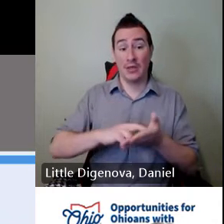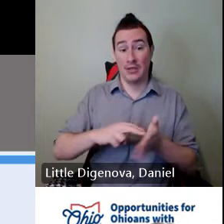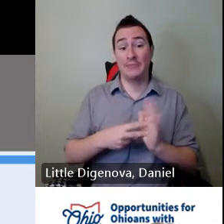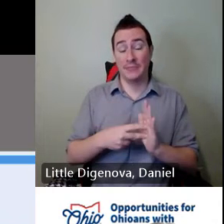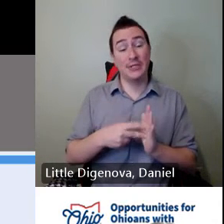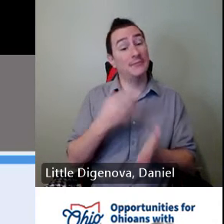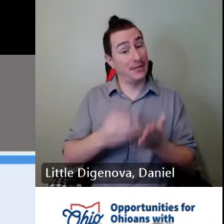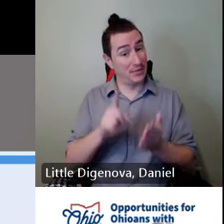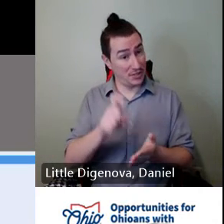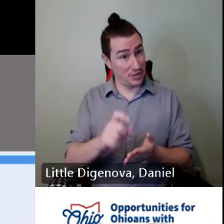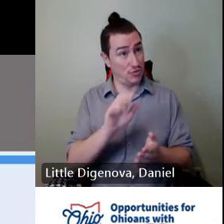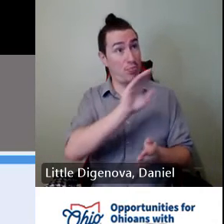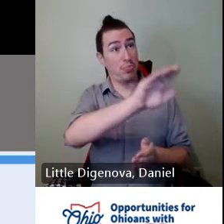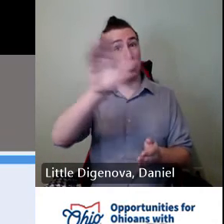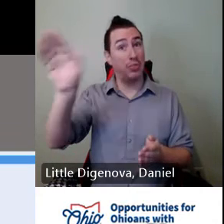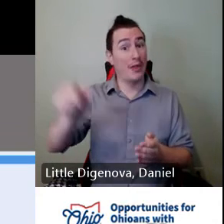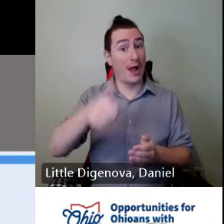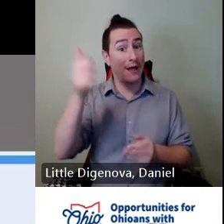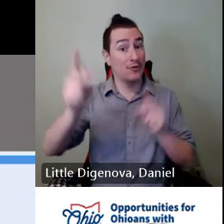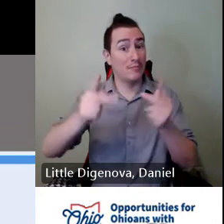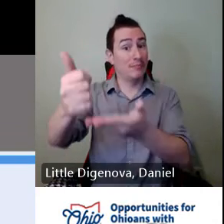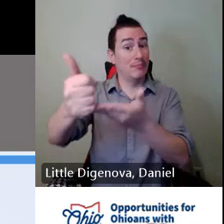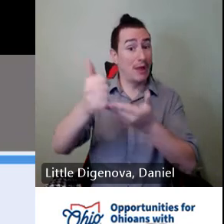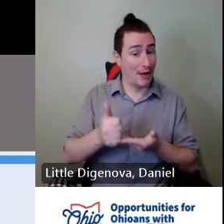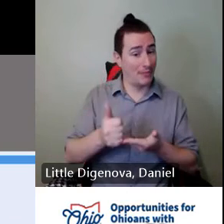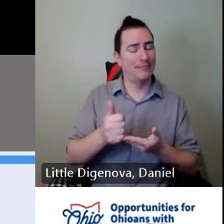We have several ideas to share. Julia, do you want to start us off?